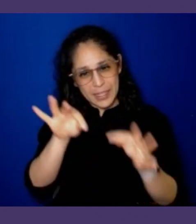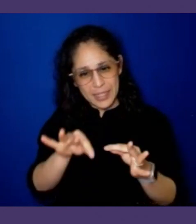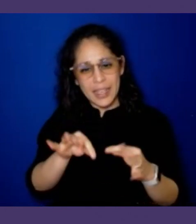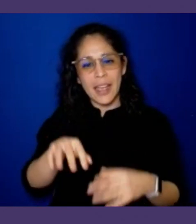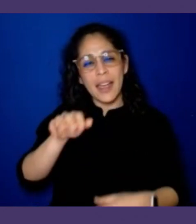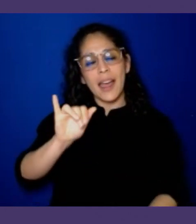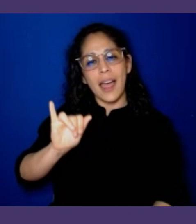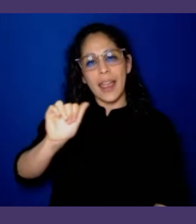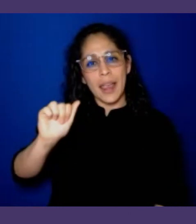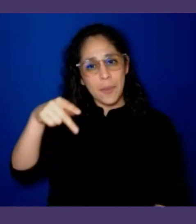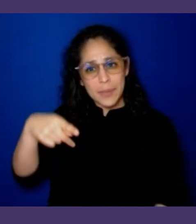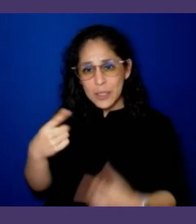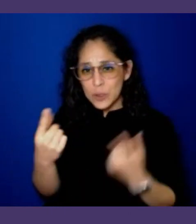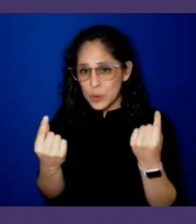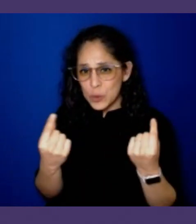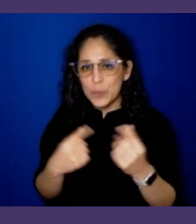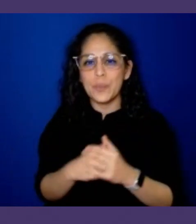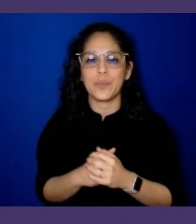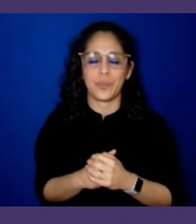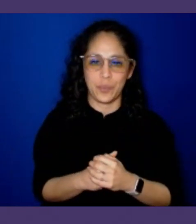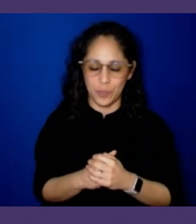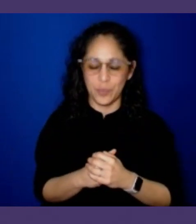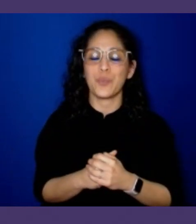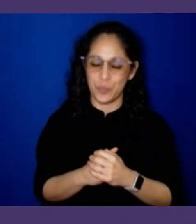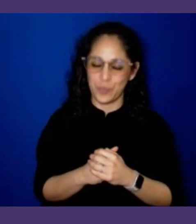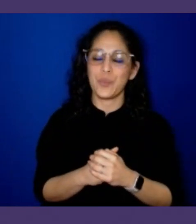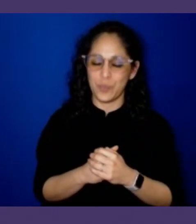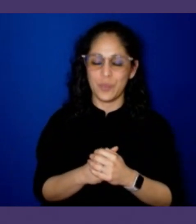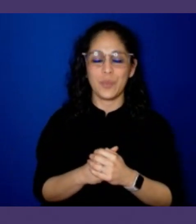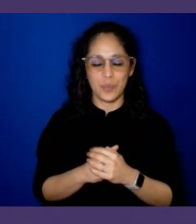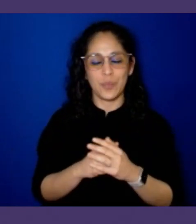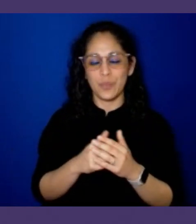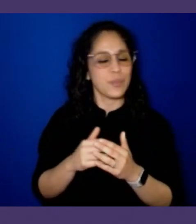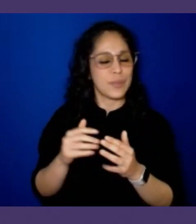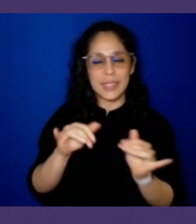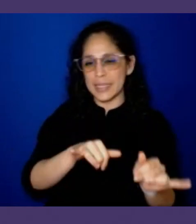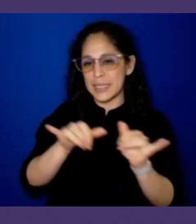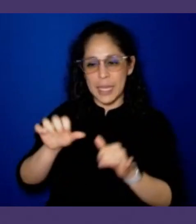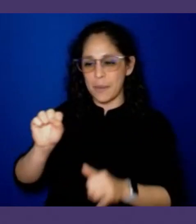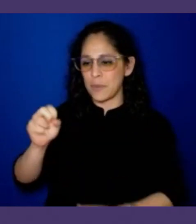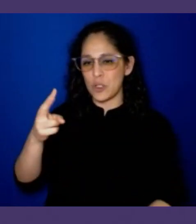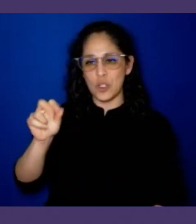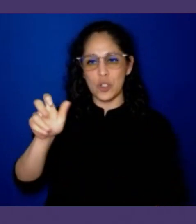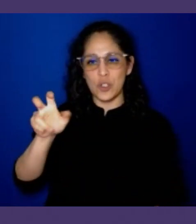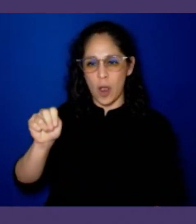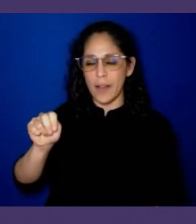Sam Evans: Sure. Like Shawn had mentioned for W3C, indirectly, we do